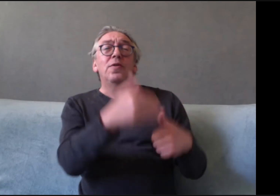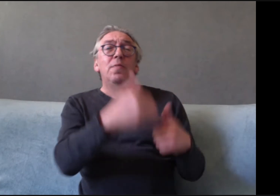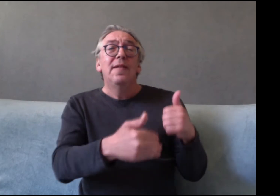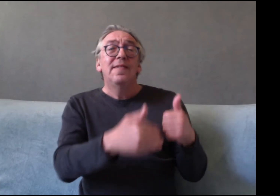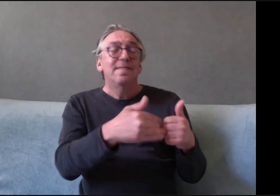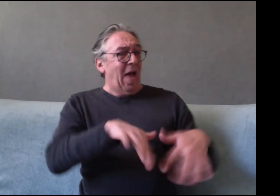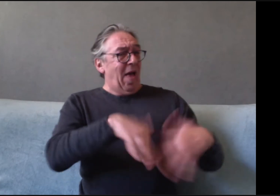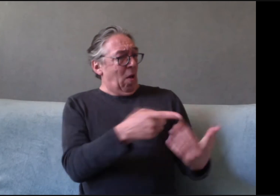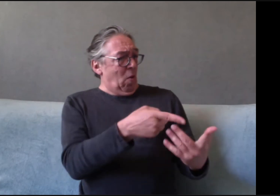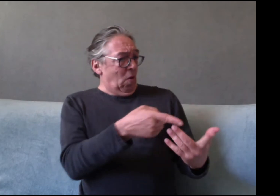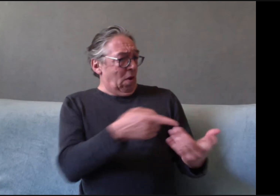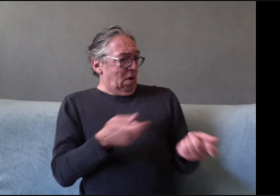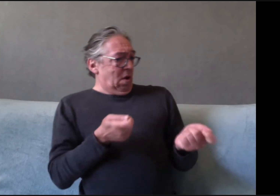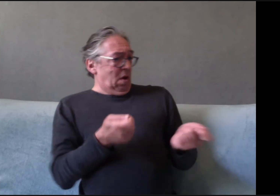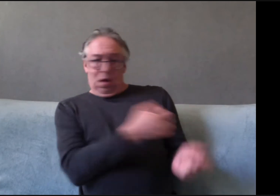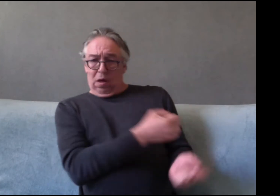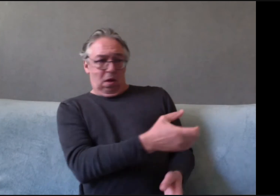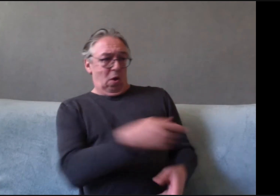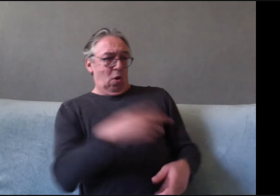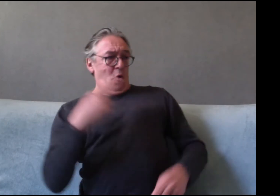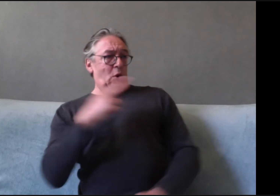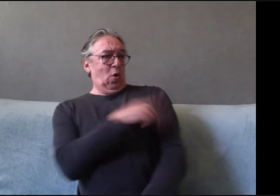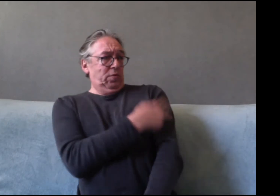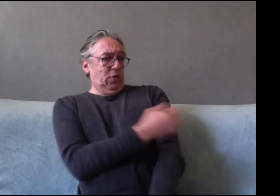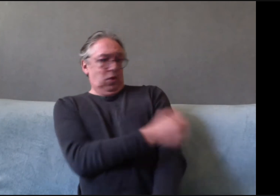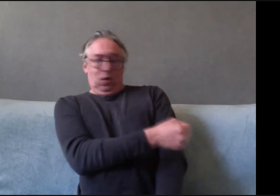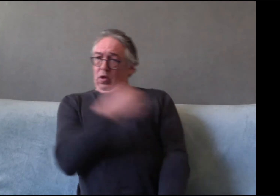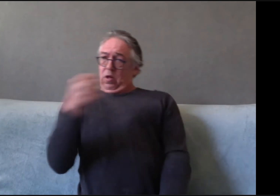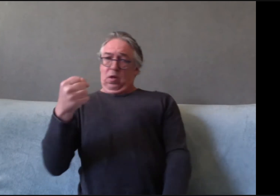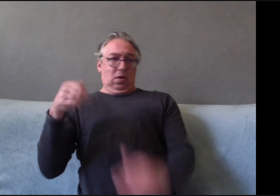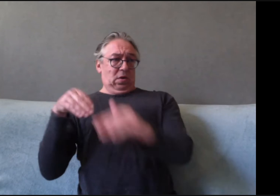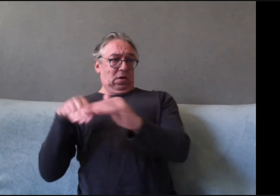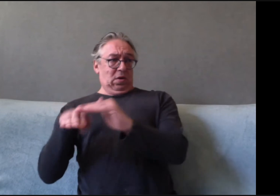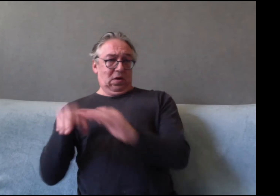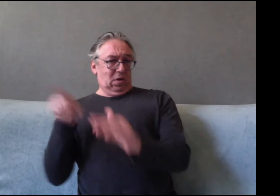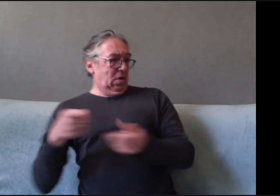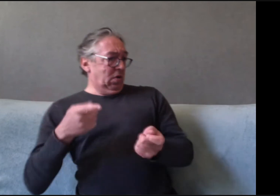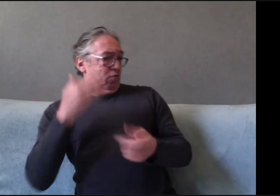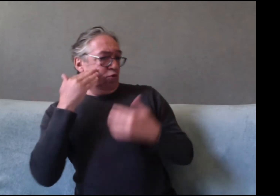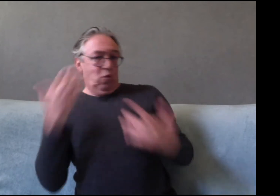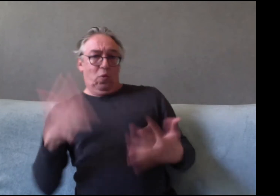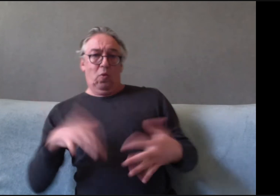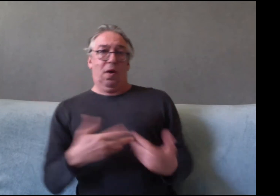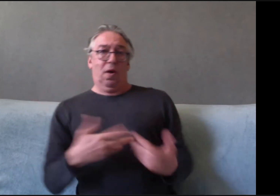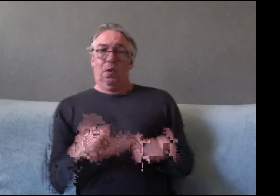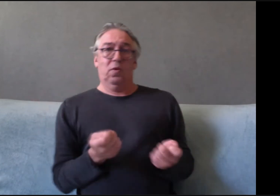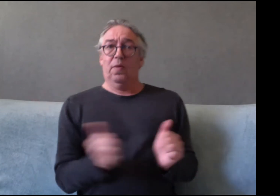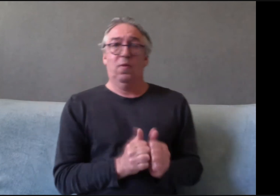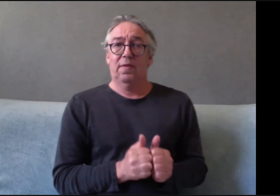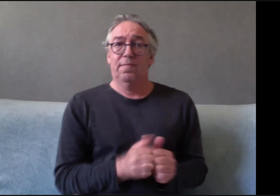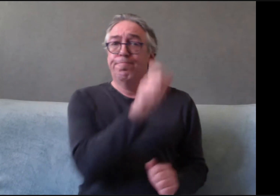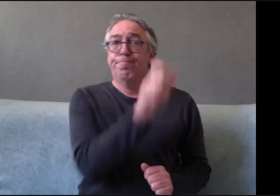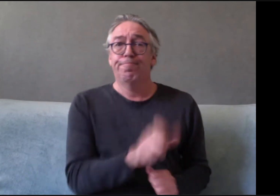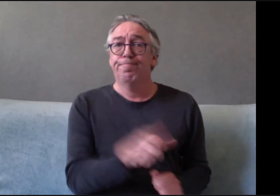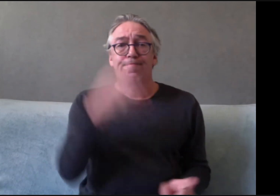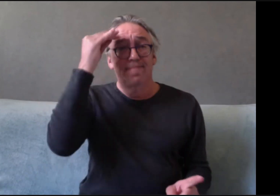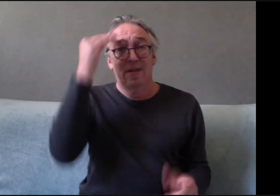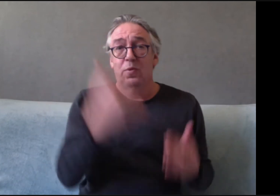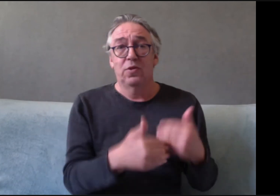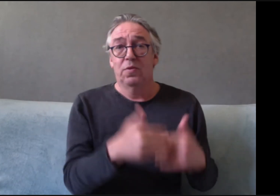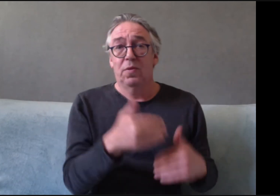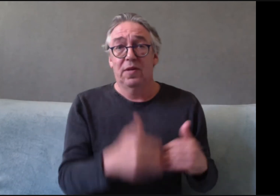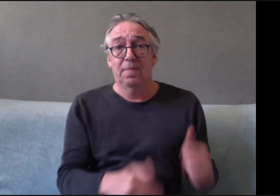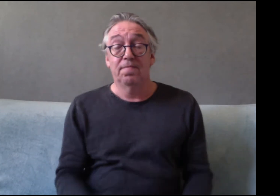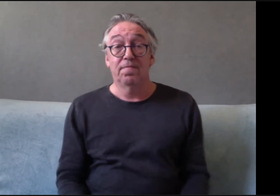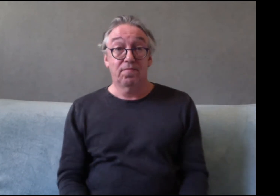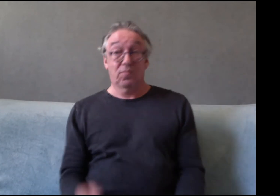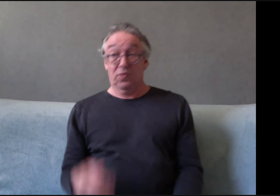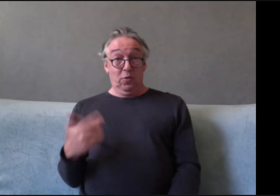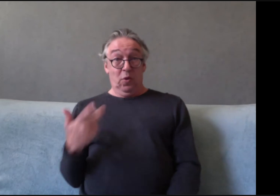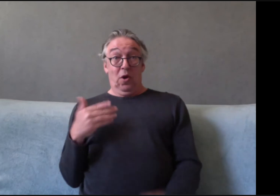Concluding my speech, after 30 days we didn't have alternative services